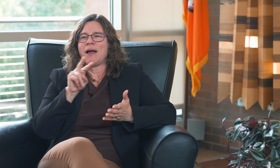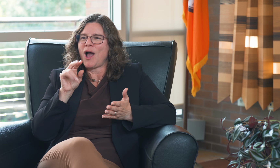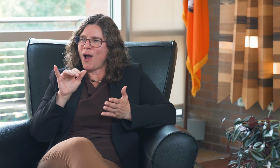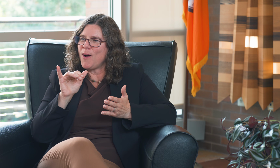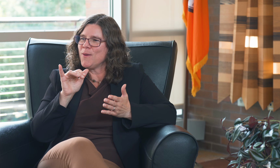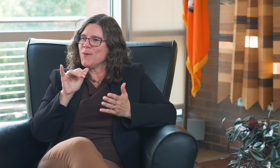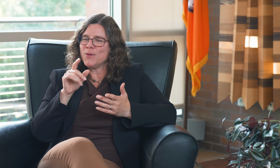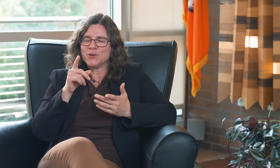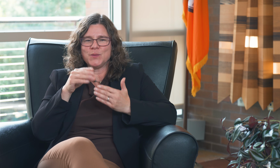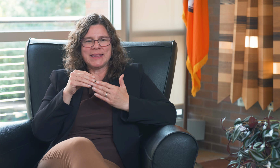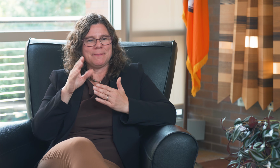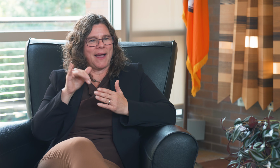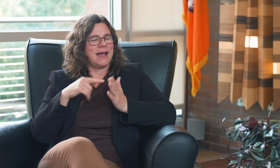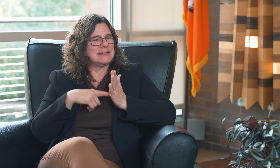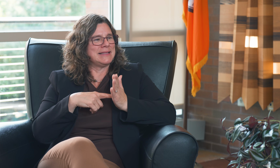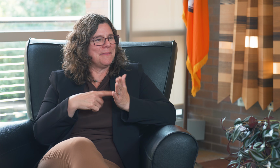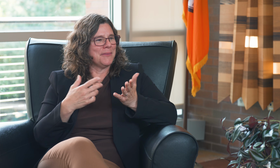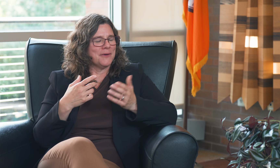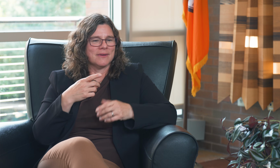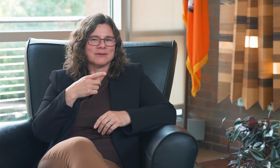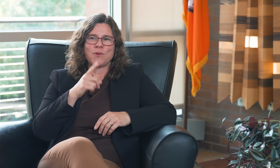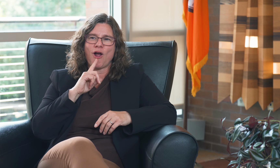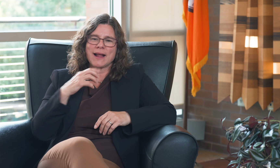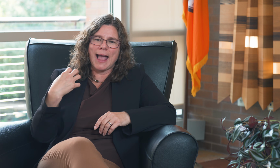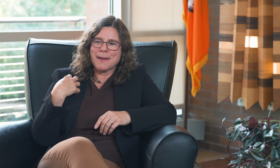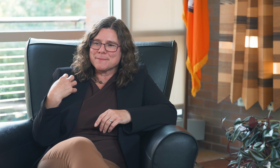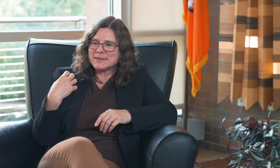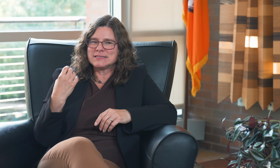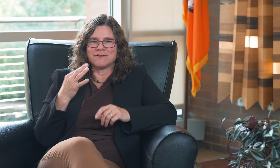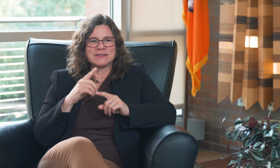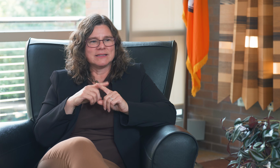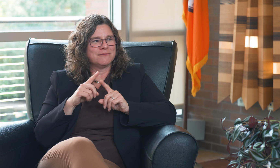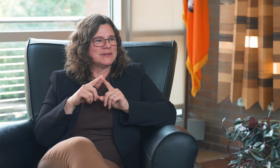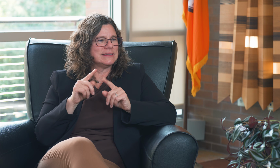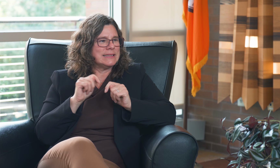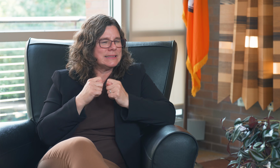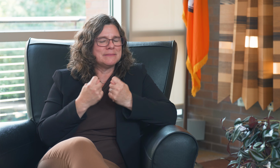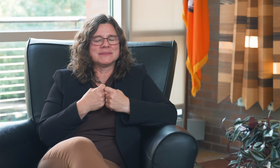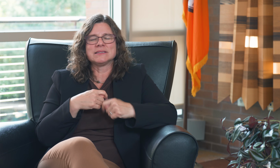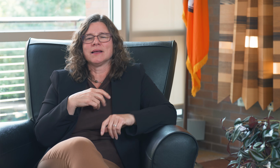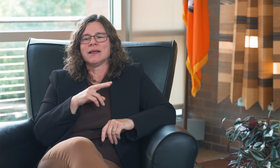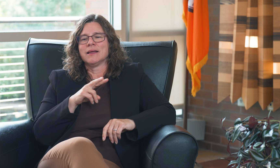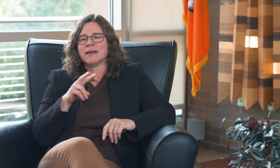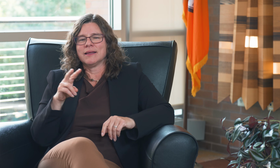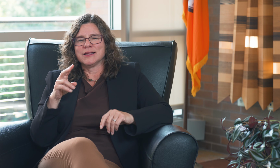and I saw that and they were leading by example. They were captains of their teams and whatnot.